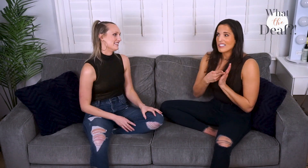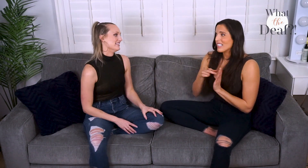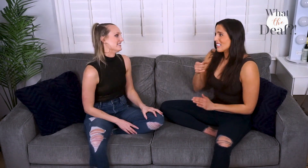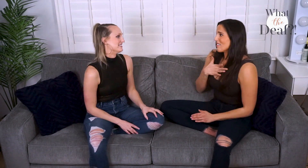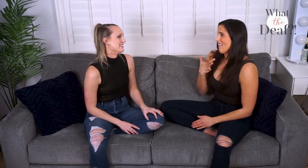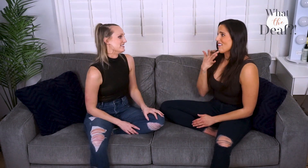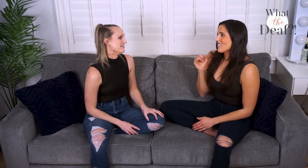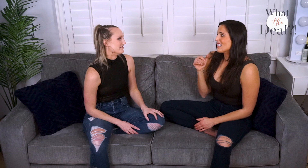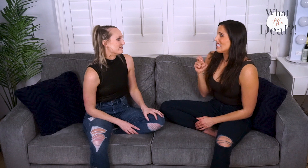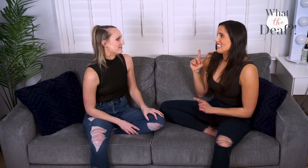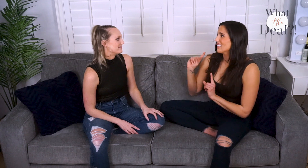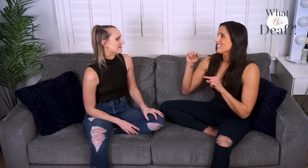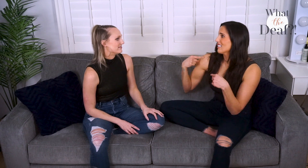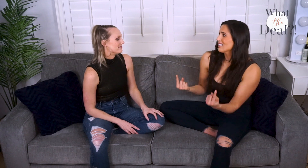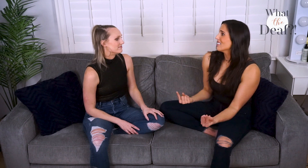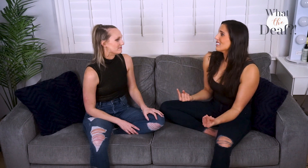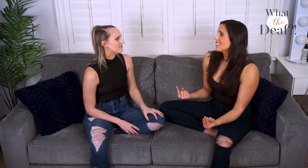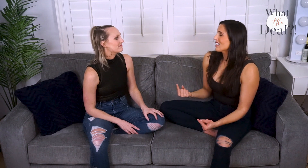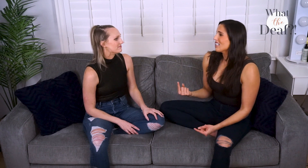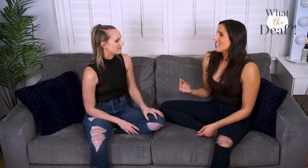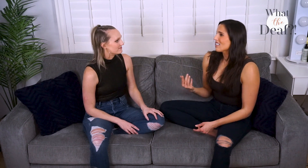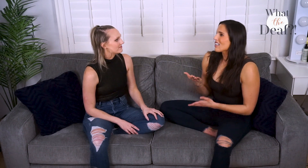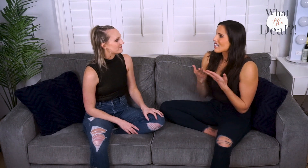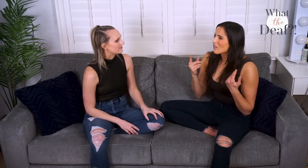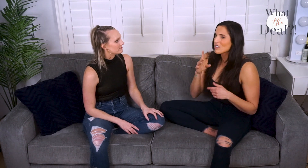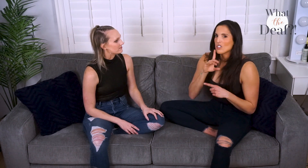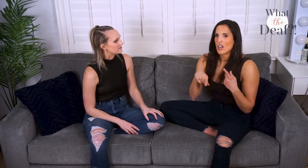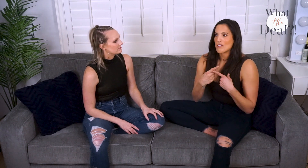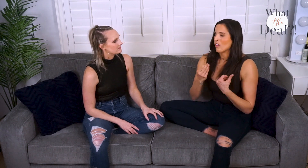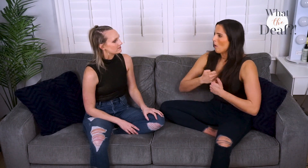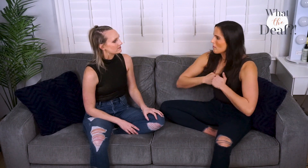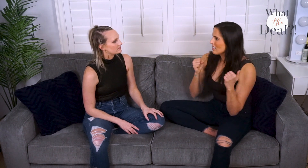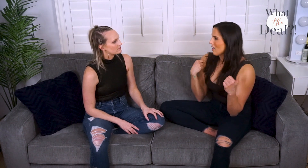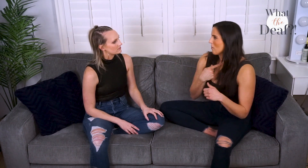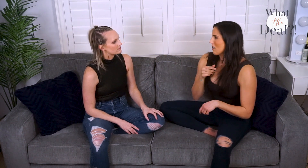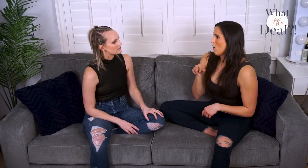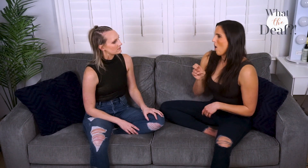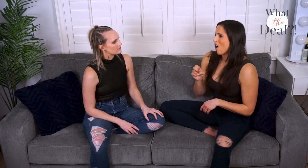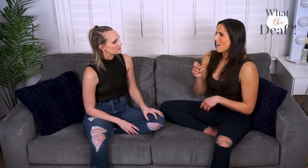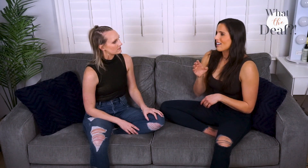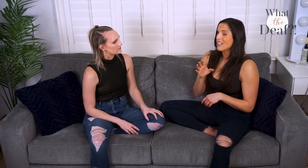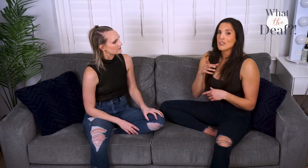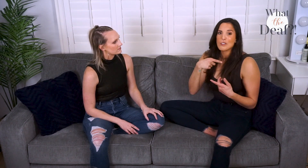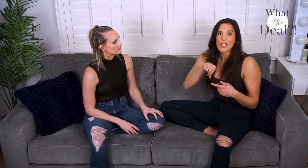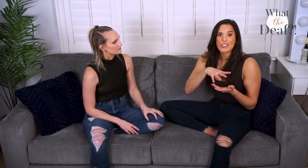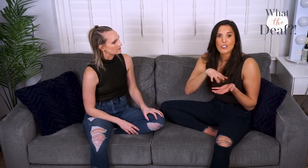because honestly this is my favorite season yet. The things we talk about, how vulnerable we are,